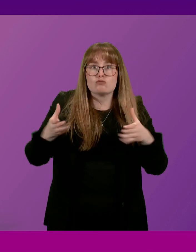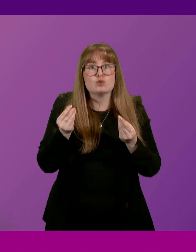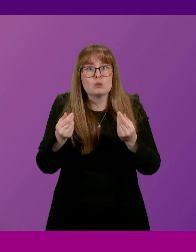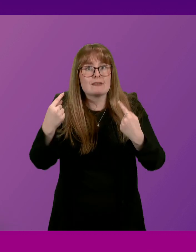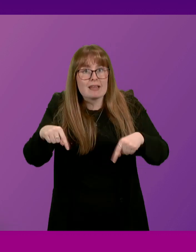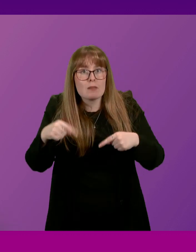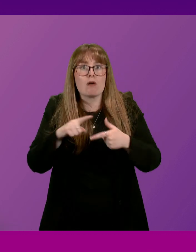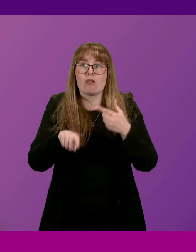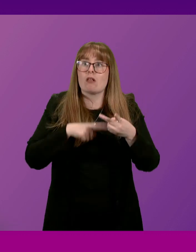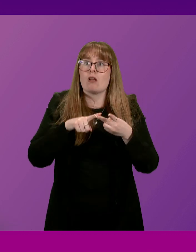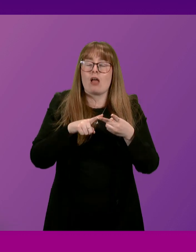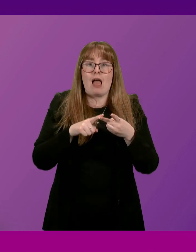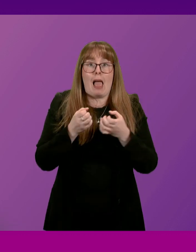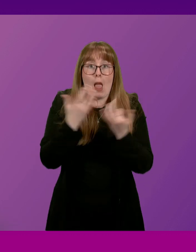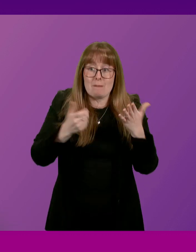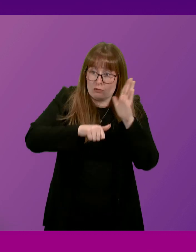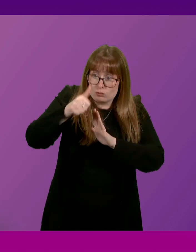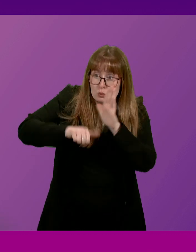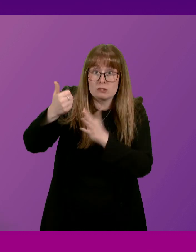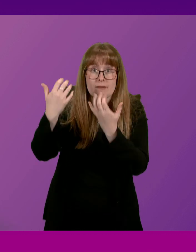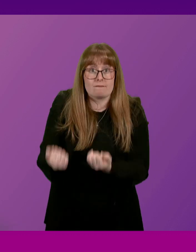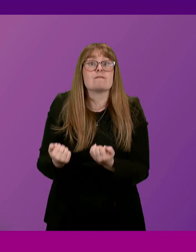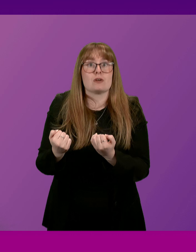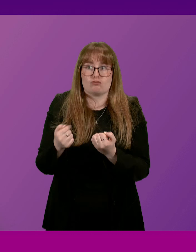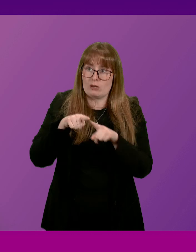we are expanding the volume of procedures that are being undertaken and we are taking